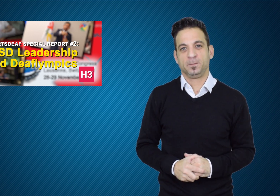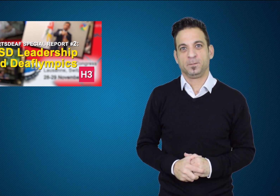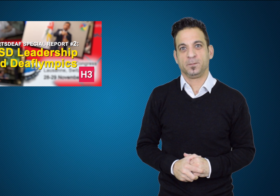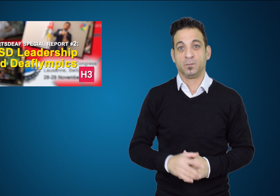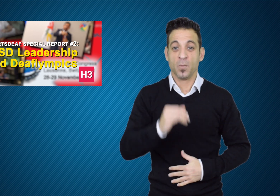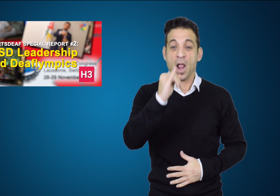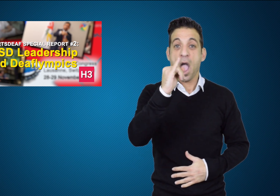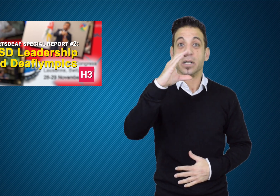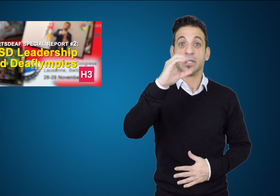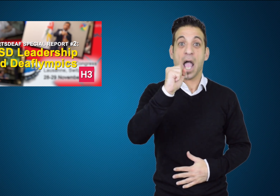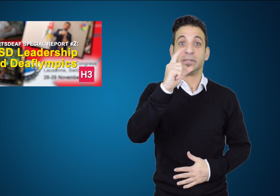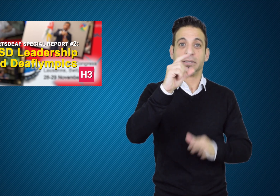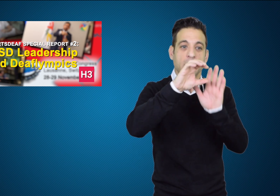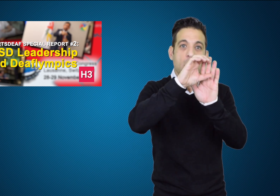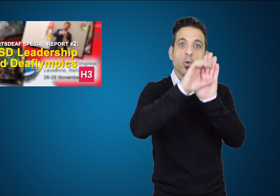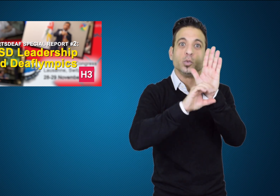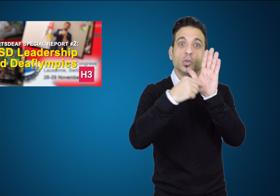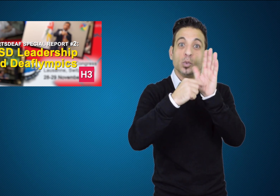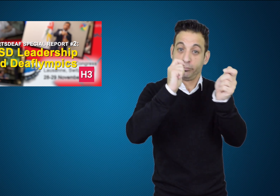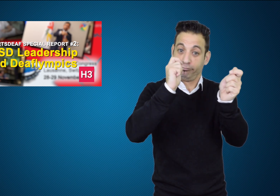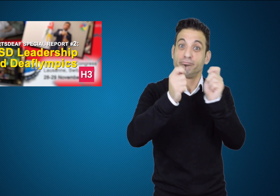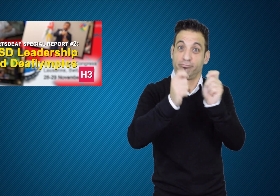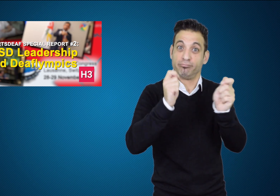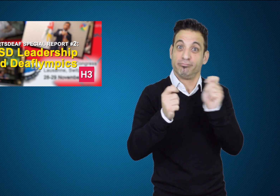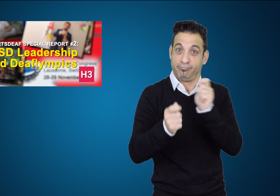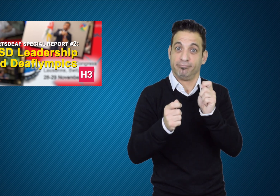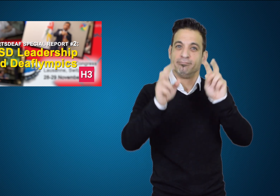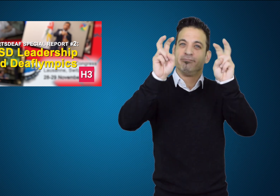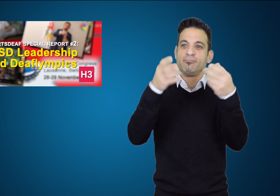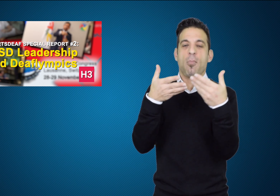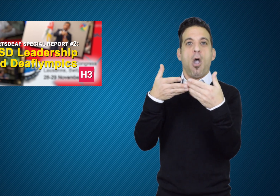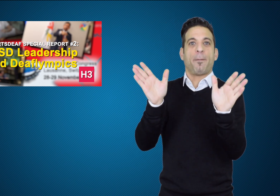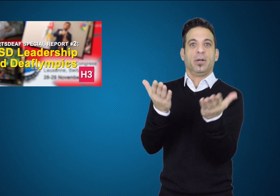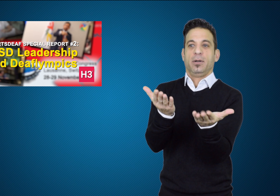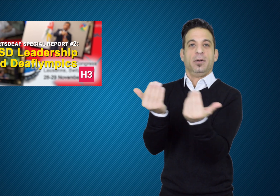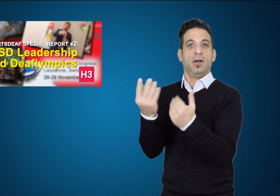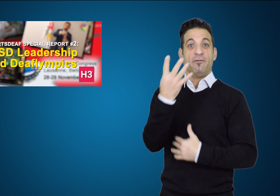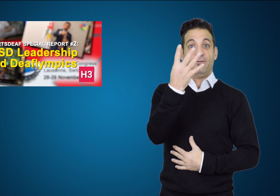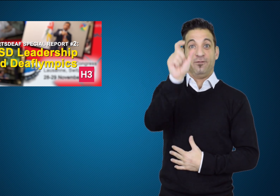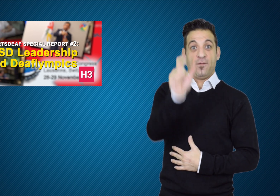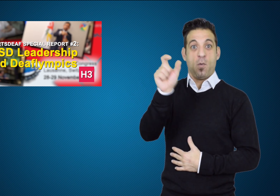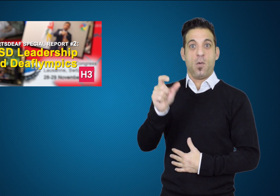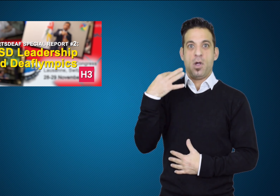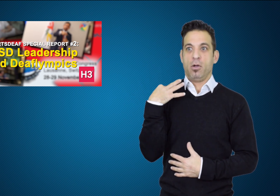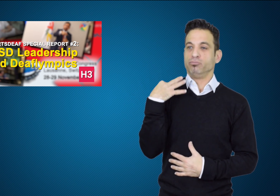Changes were made to ICSD constitution to allow 4 people representing